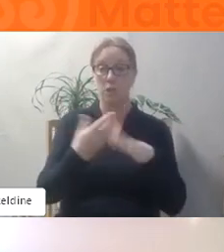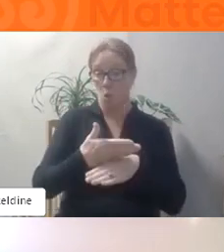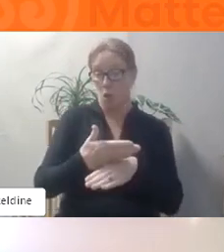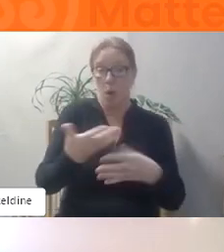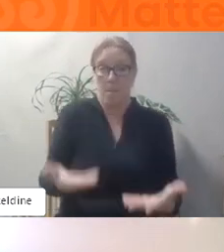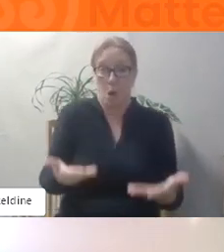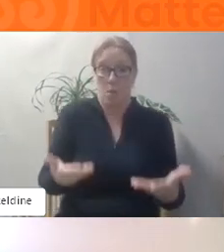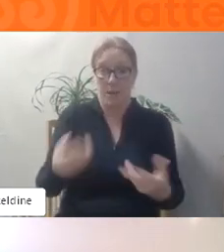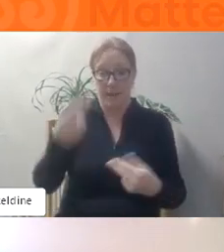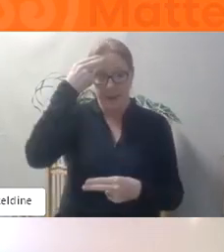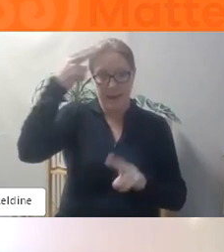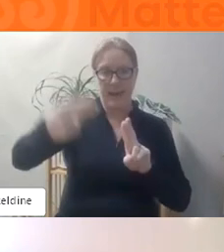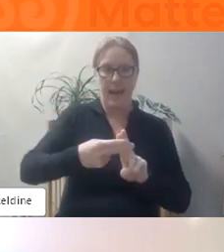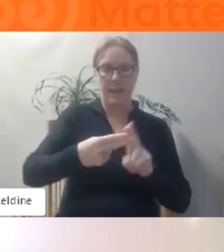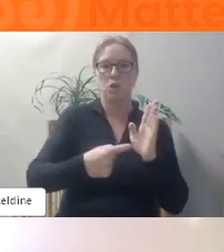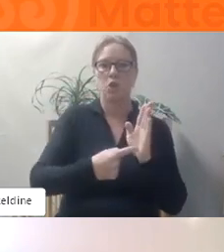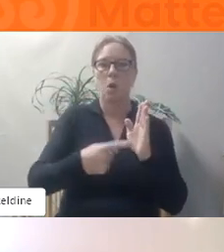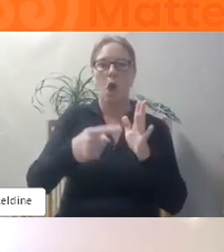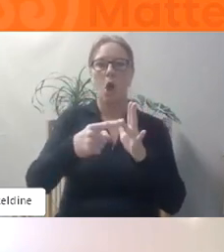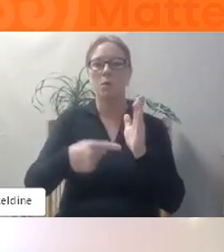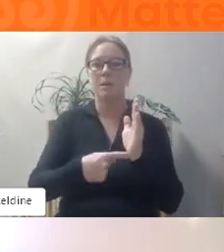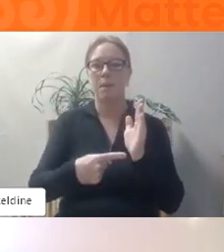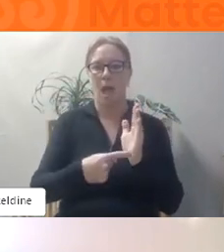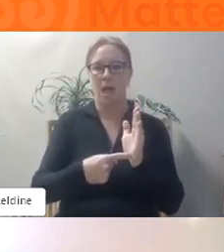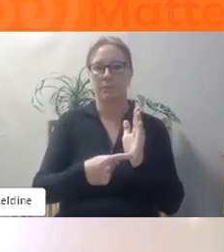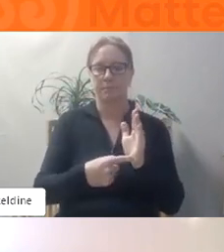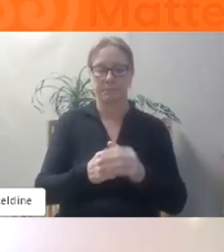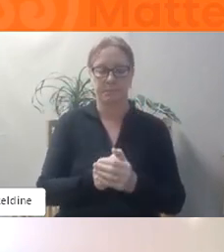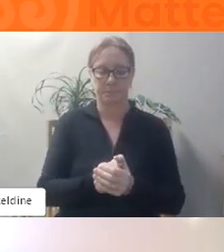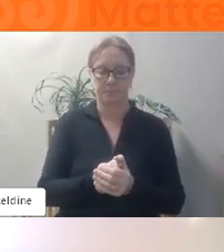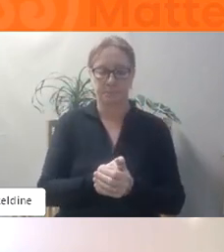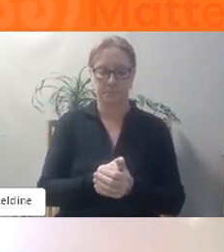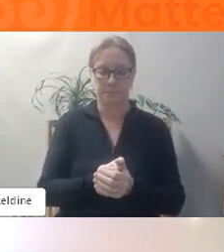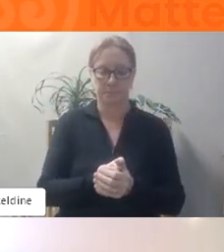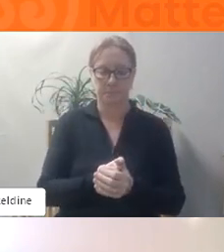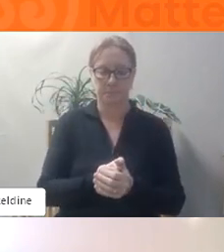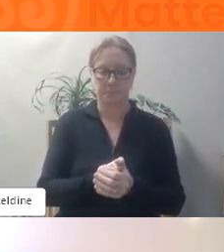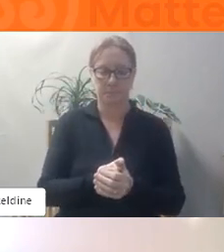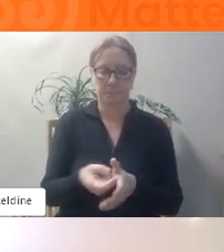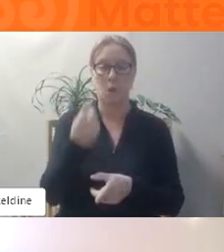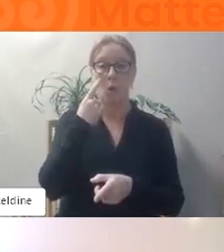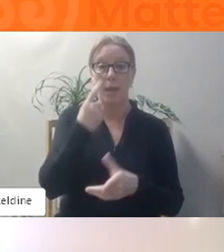called Tua o te Pae. And it is looking at the development of a